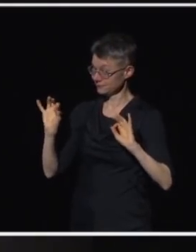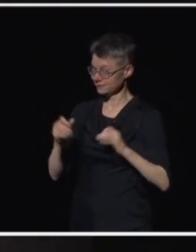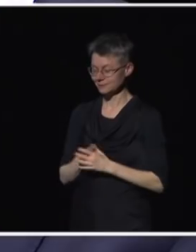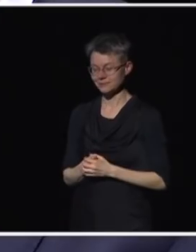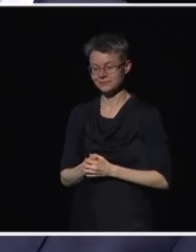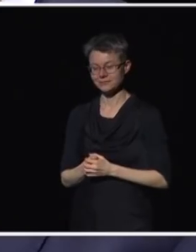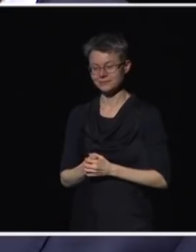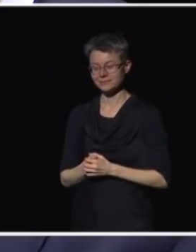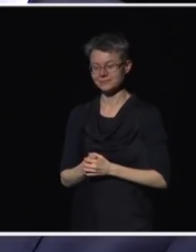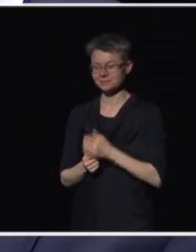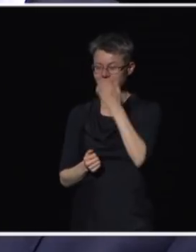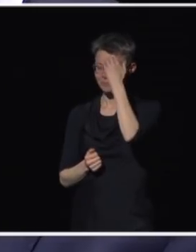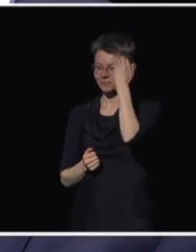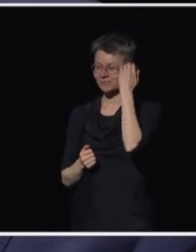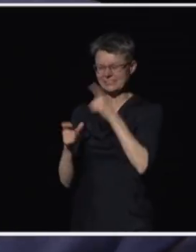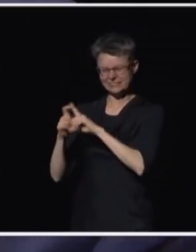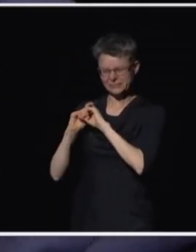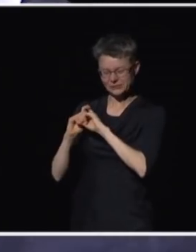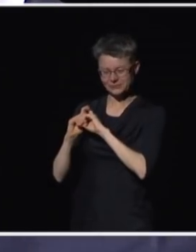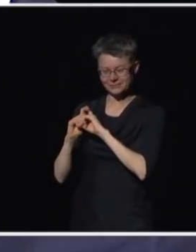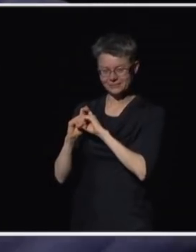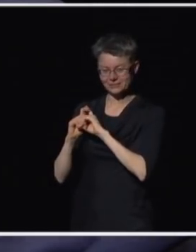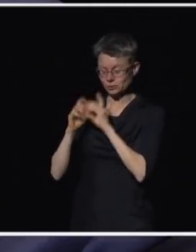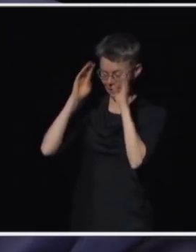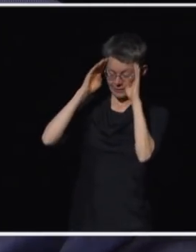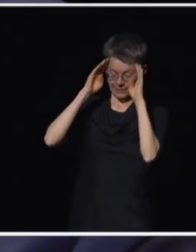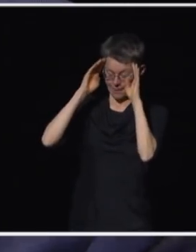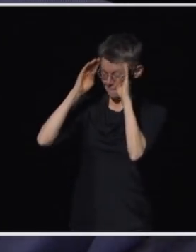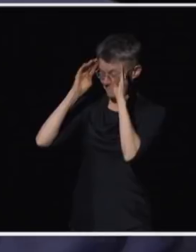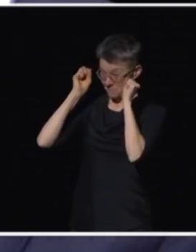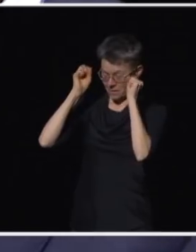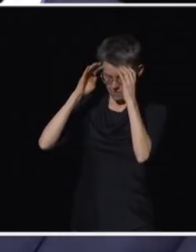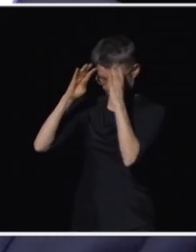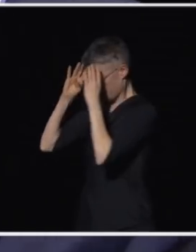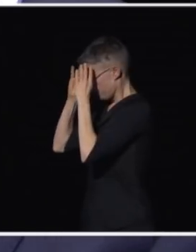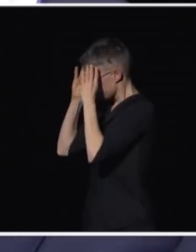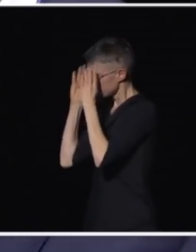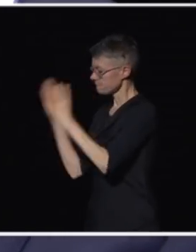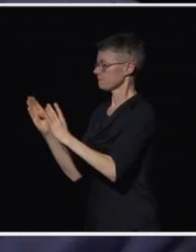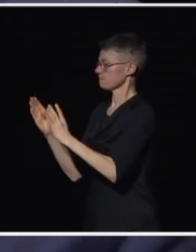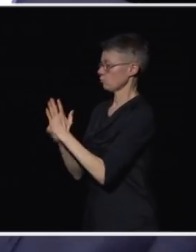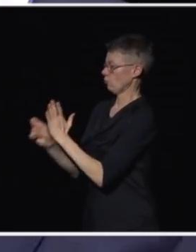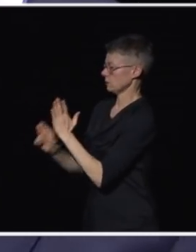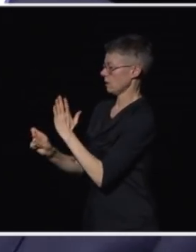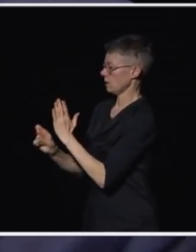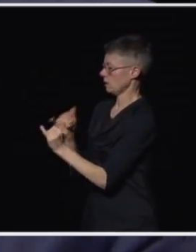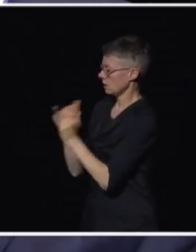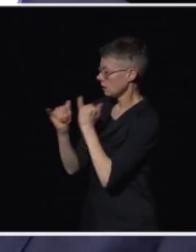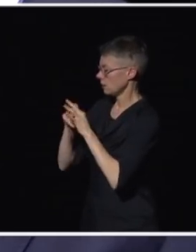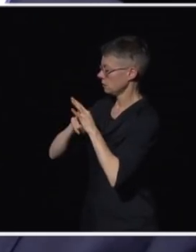It's like difficult, you know what I mean, to like shift out. But you really have to, you know, make that shift out. You know, make sure that you're, you know,